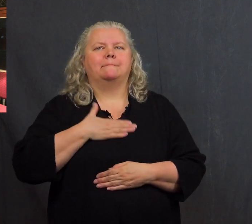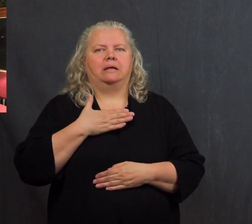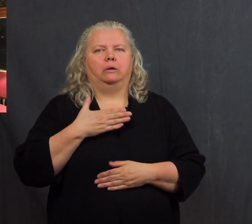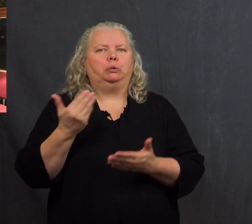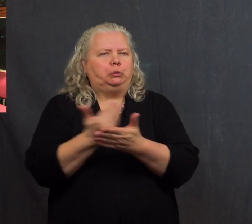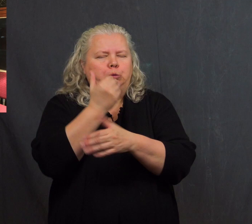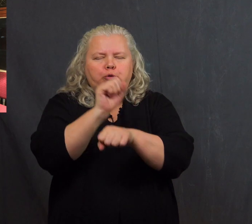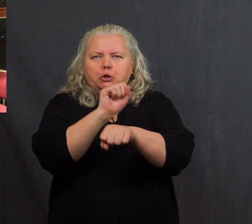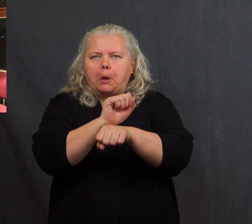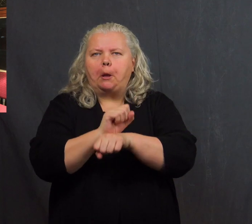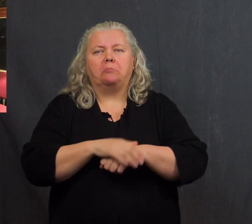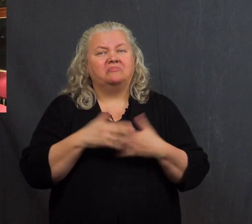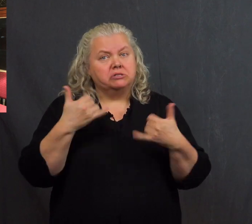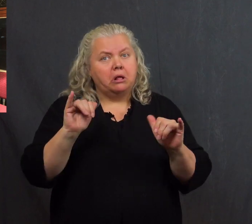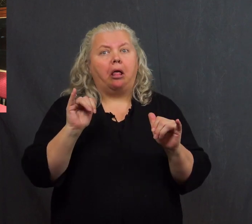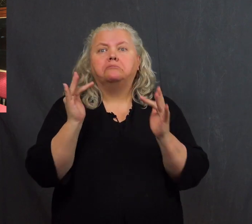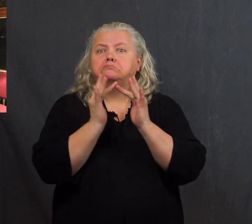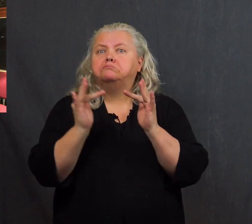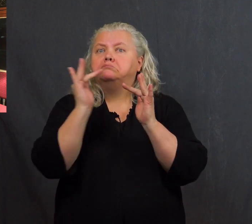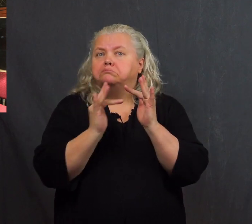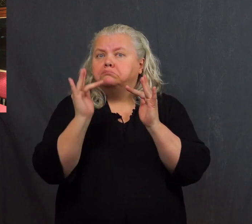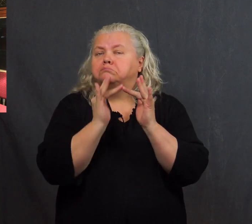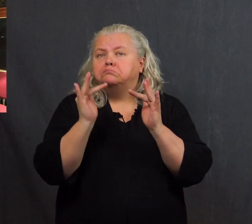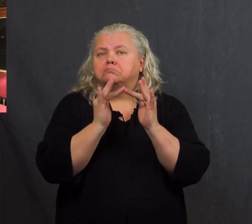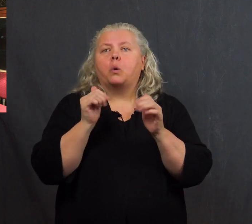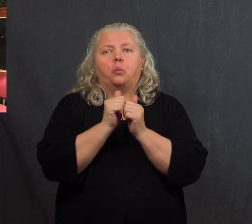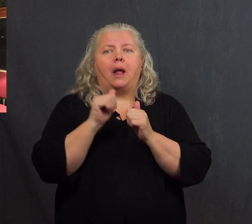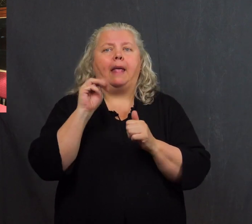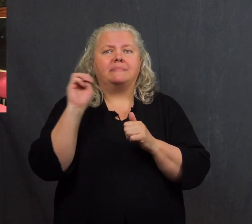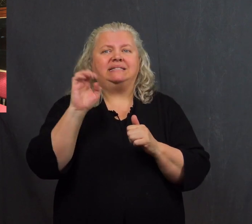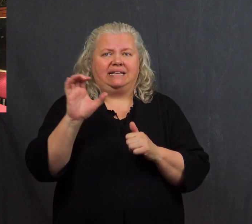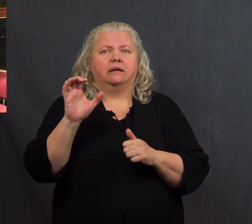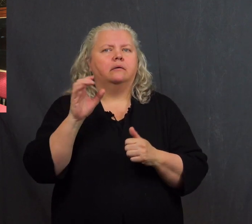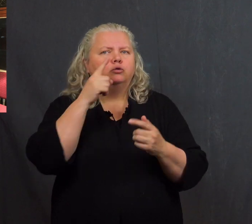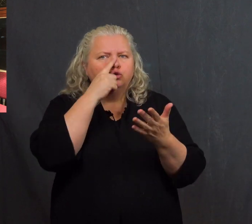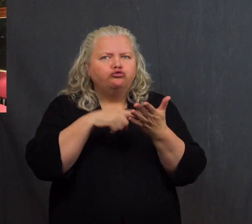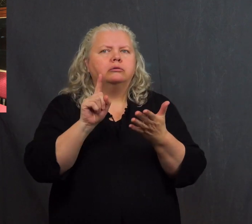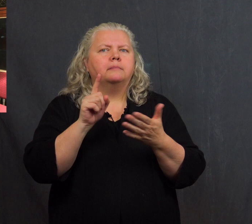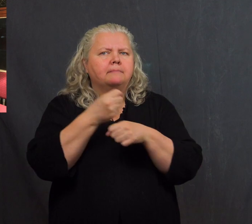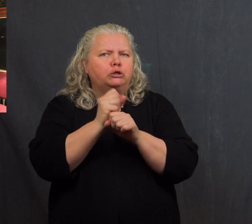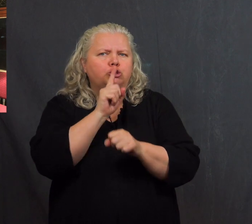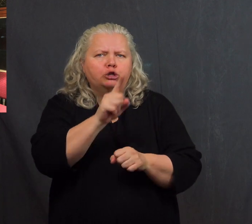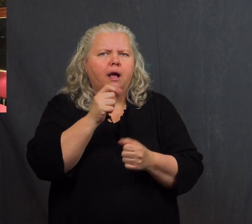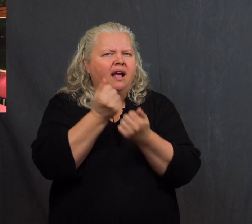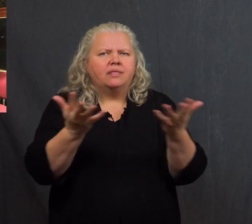John is happy at his new job and gets regular visits from MEC staff who touch base with John and his employer.